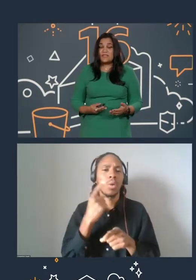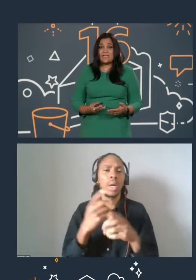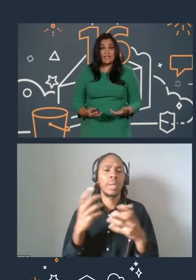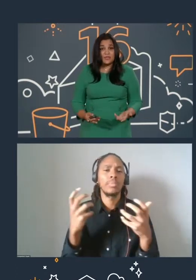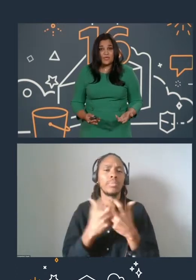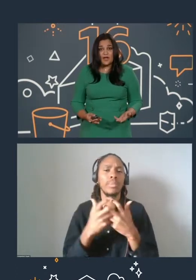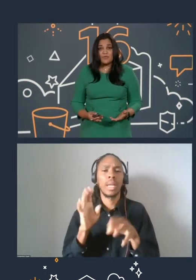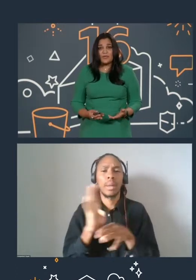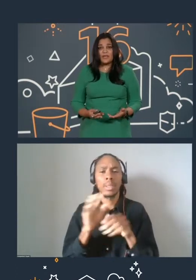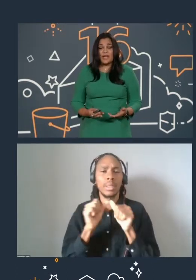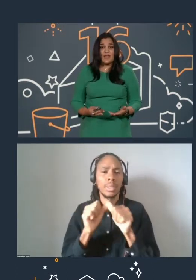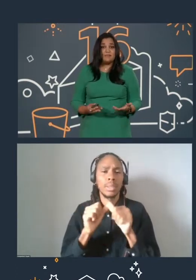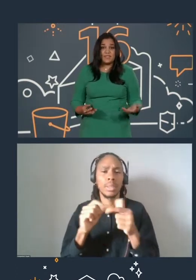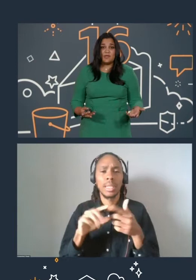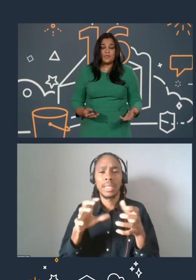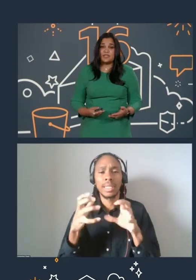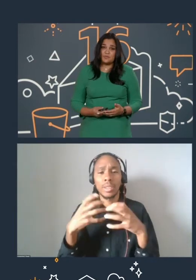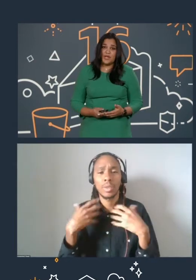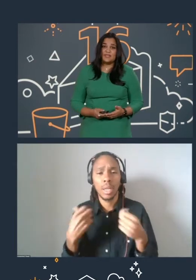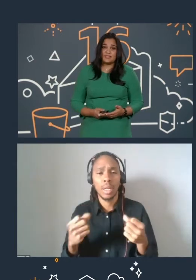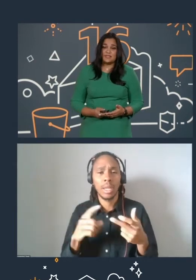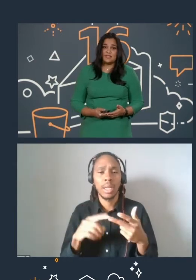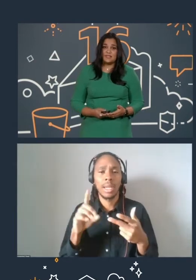disaster recovery, and data protection practices.